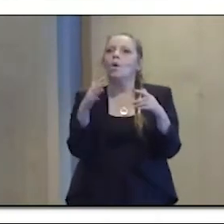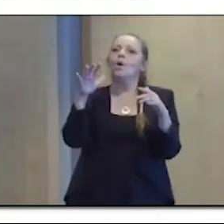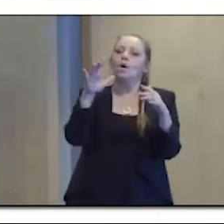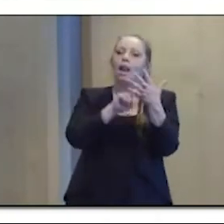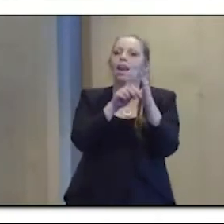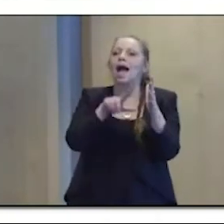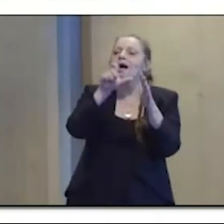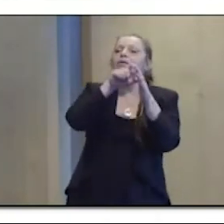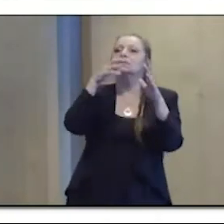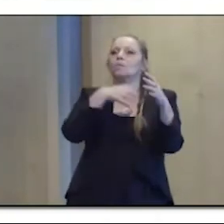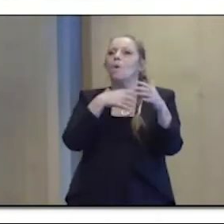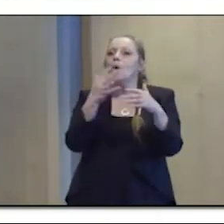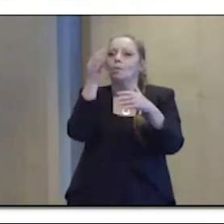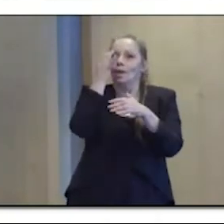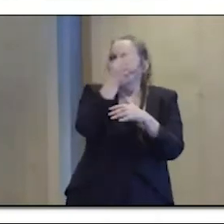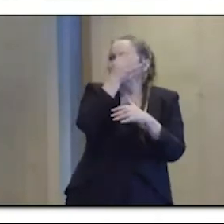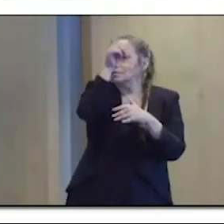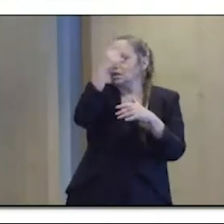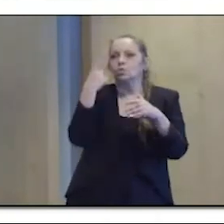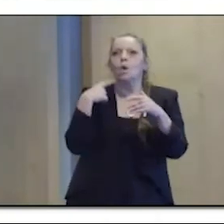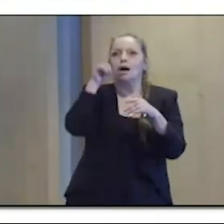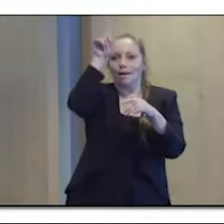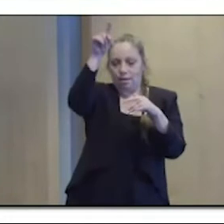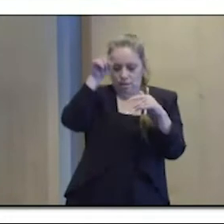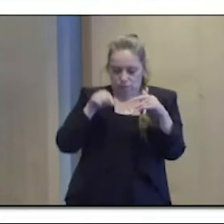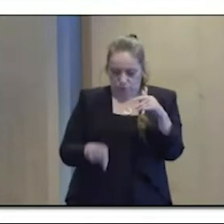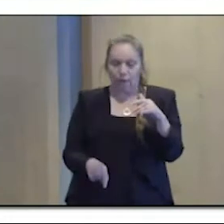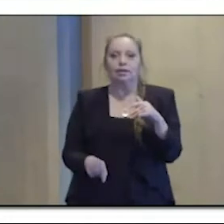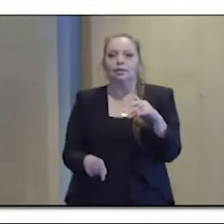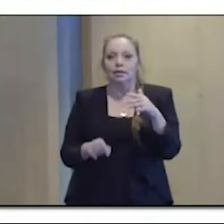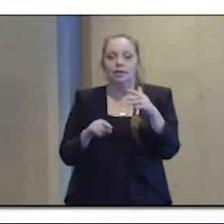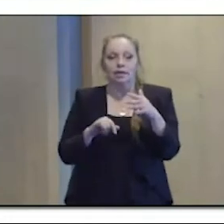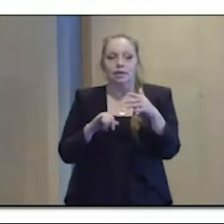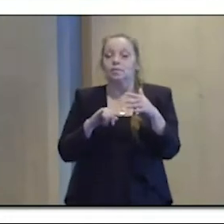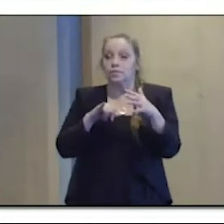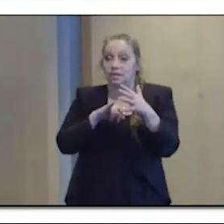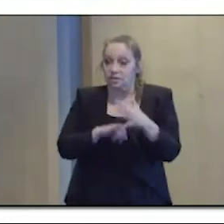much land in the southern hemisphere, which is why we don't have such a big seasonal variation.